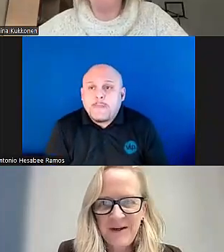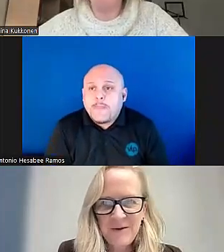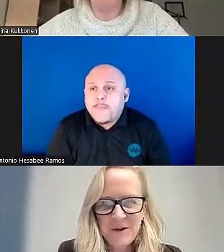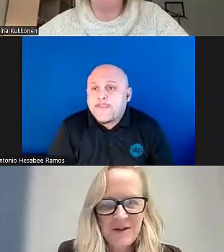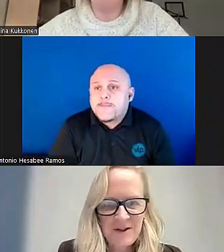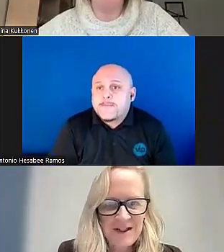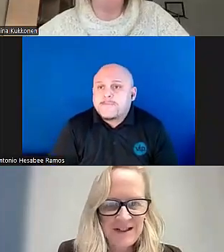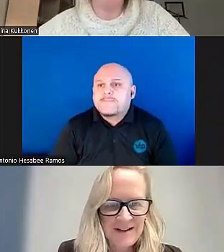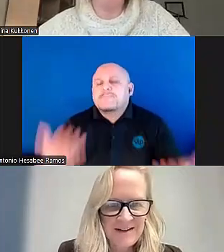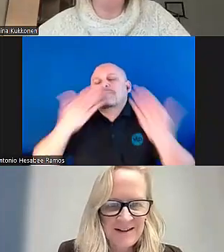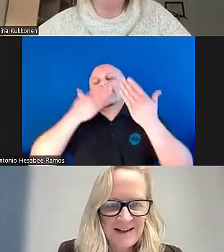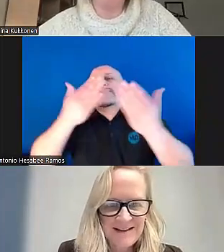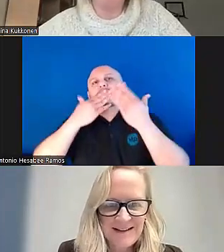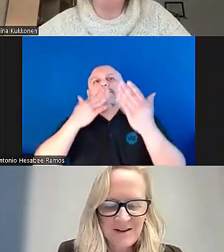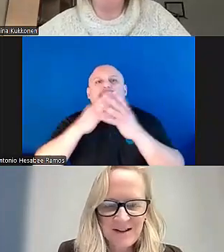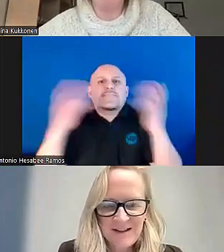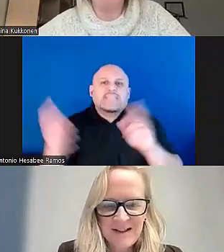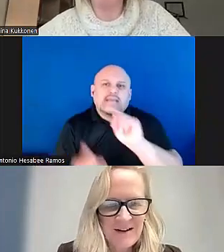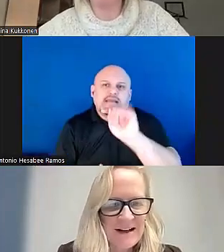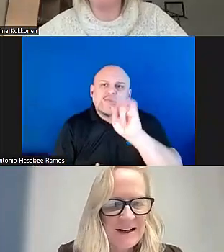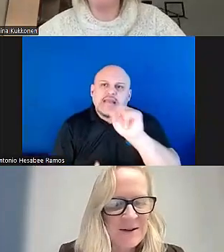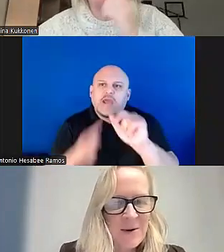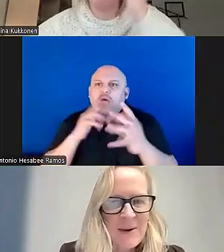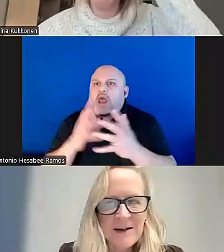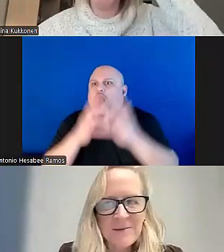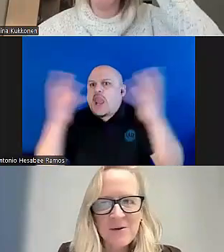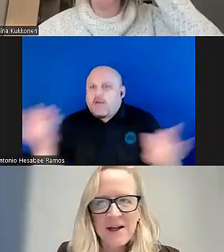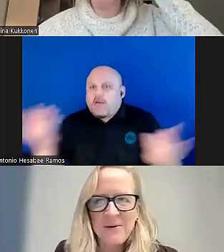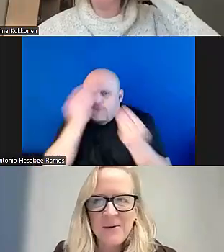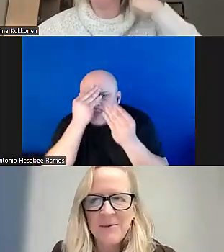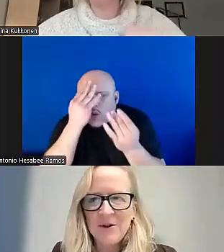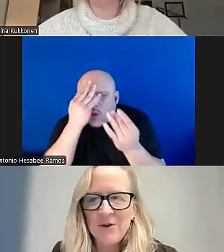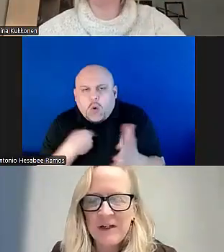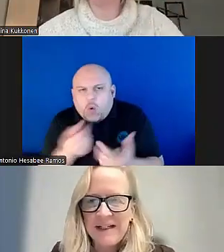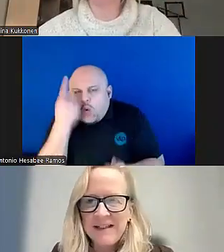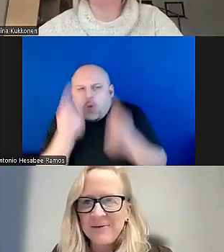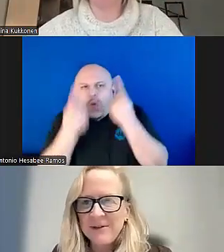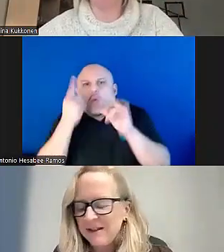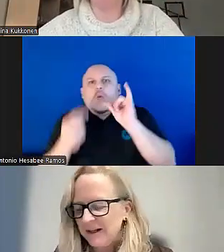Kathleen Murphy: Thank you so much, Tiina. There's a lot to digest here, and as well, Patty, I'm so glad you were able to join us. I